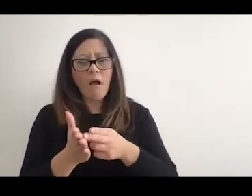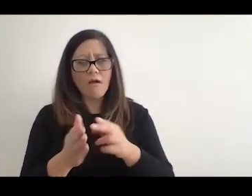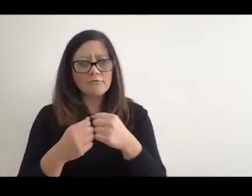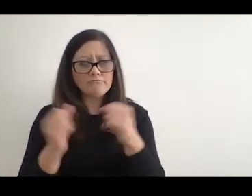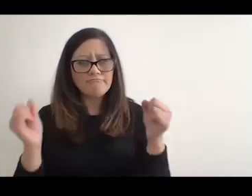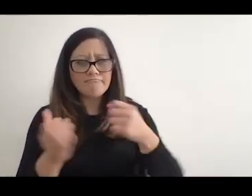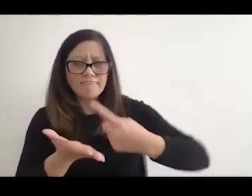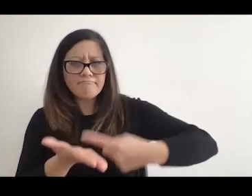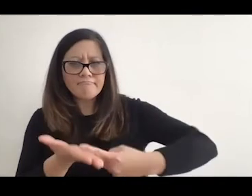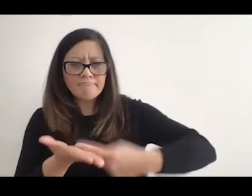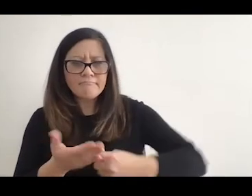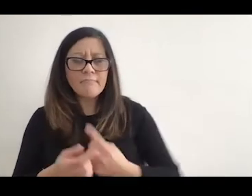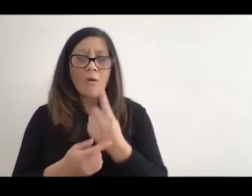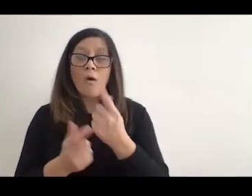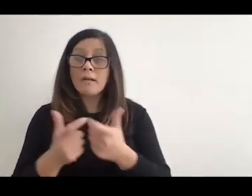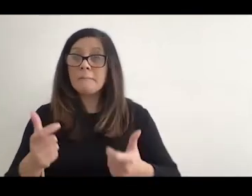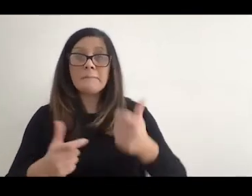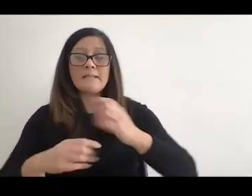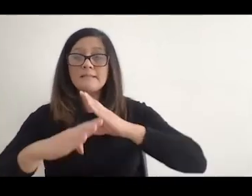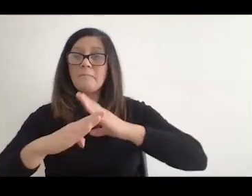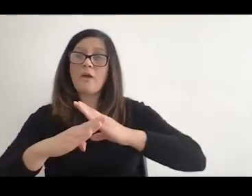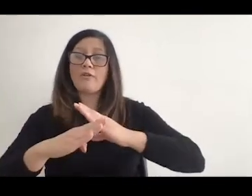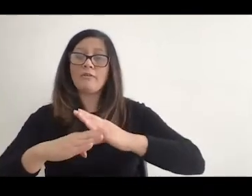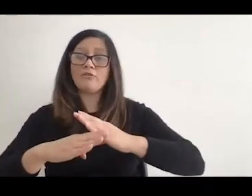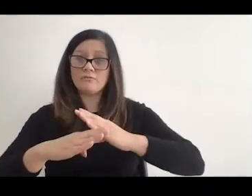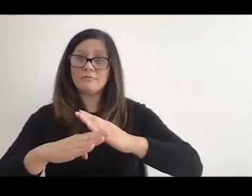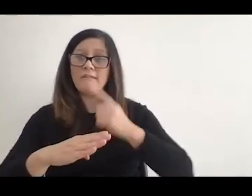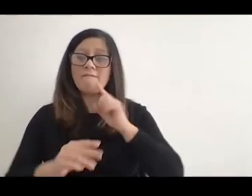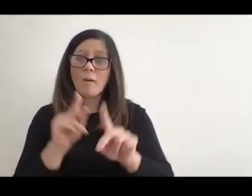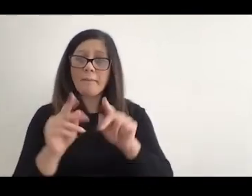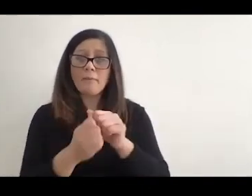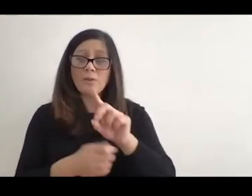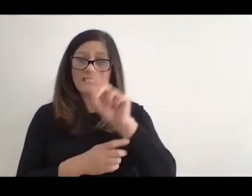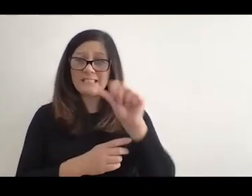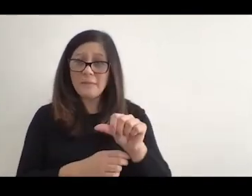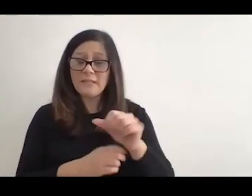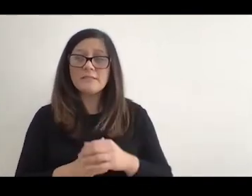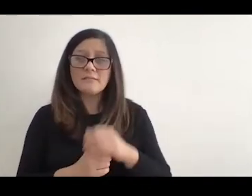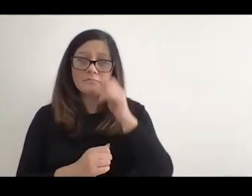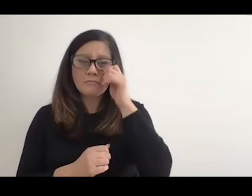About one of the greatest barriers to more clothing options for people with disabilities.